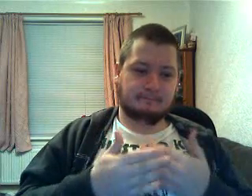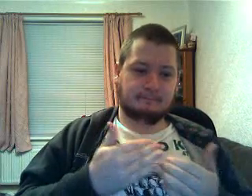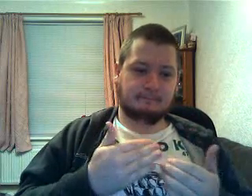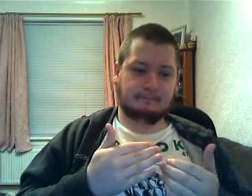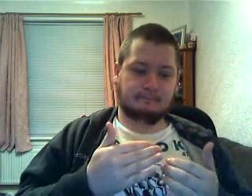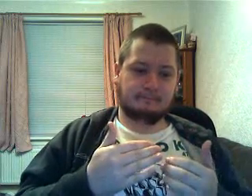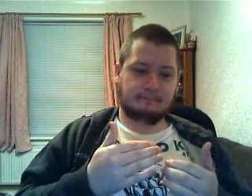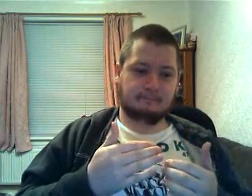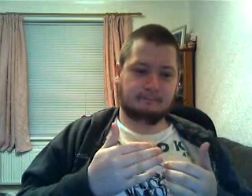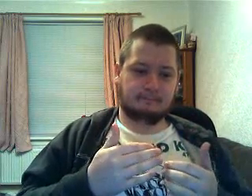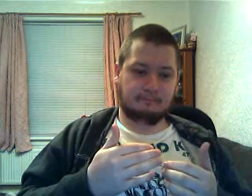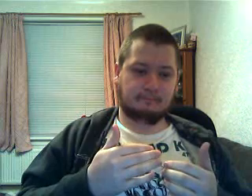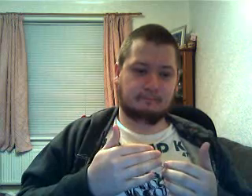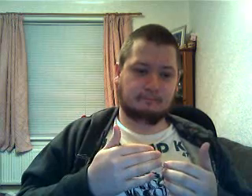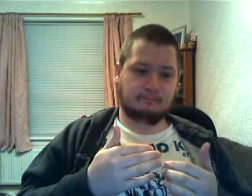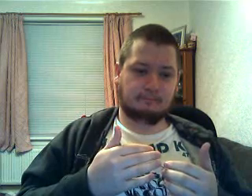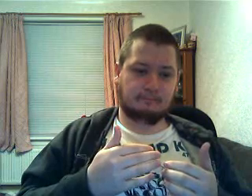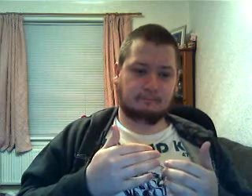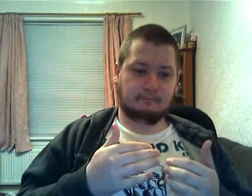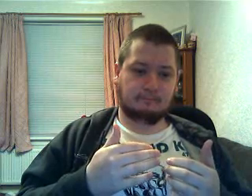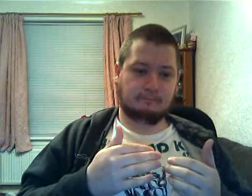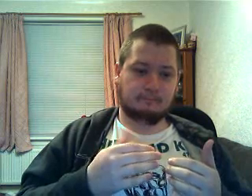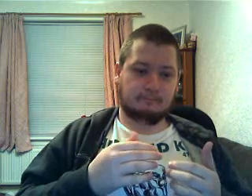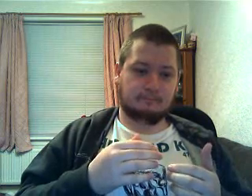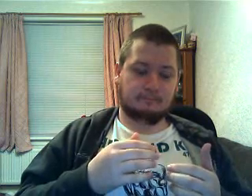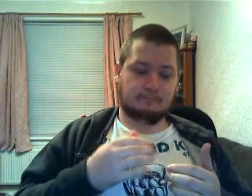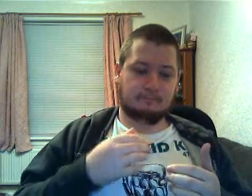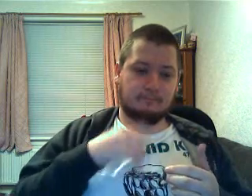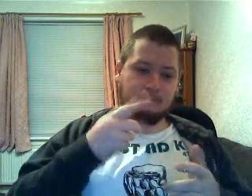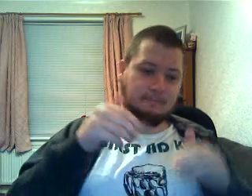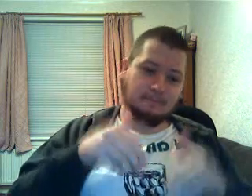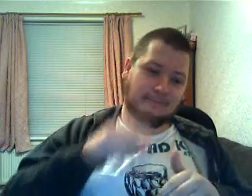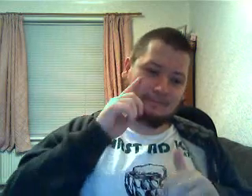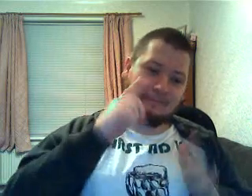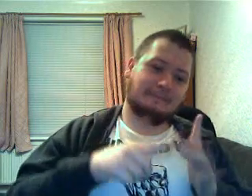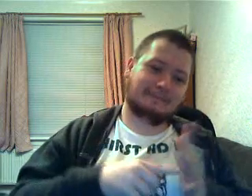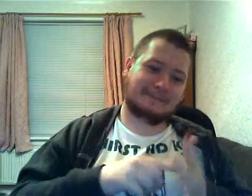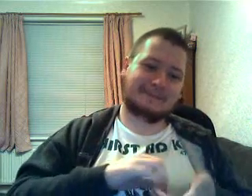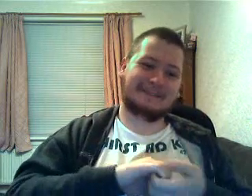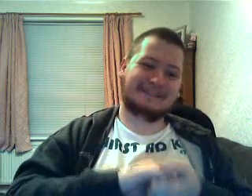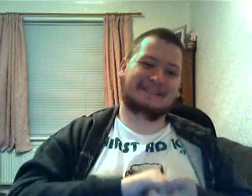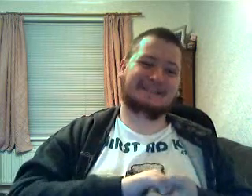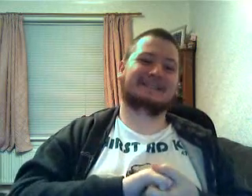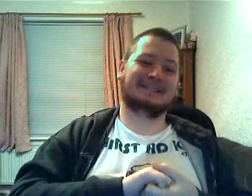Anyways... can't wait for it.